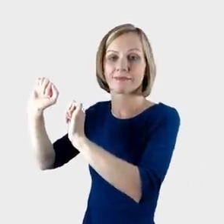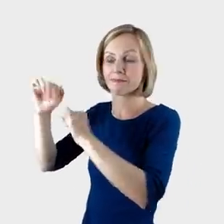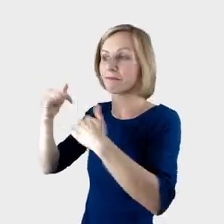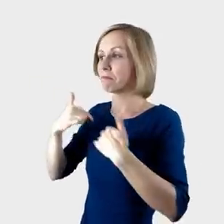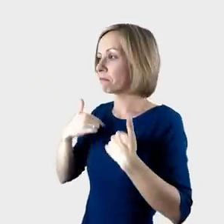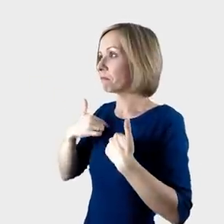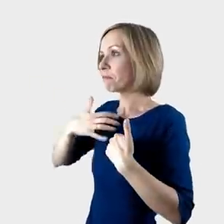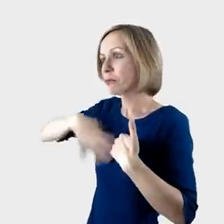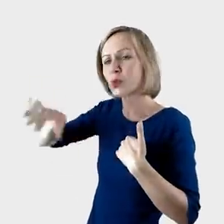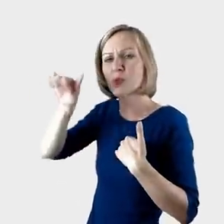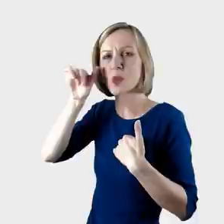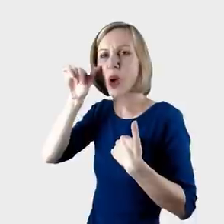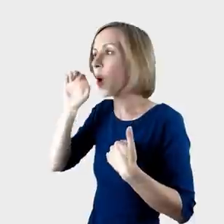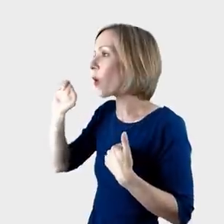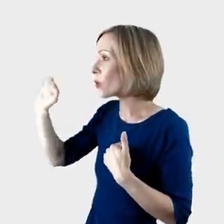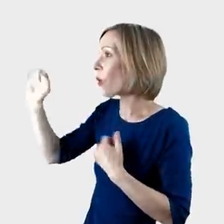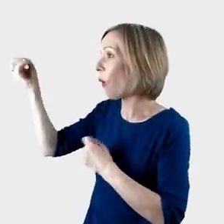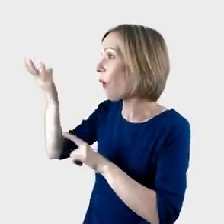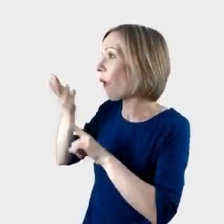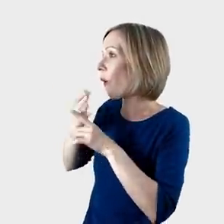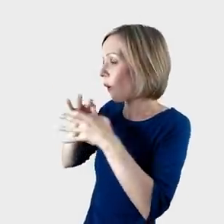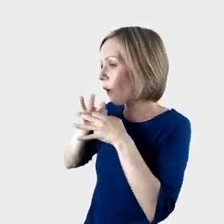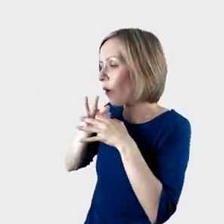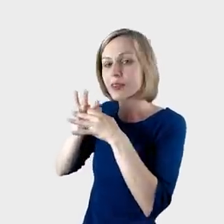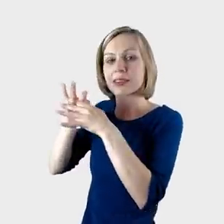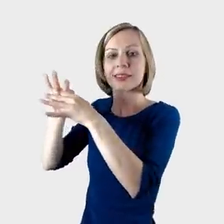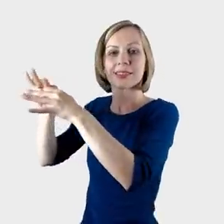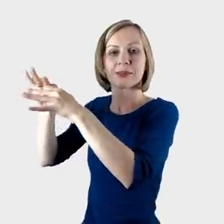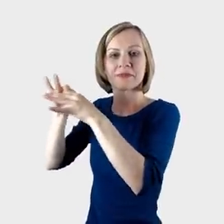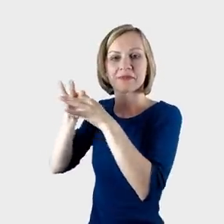And I will search for yours